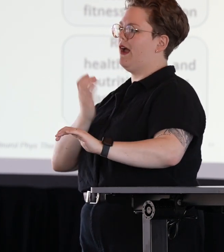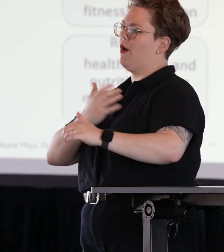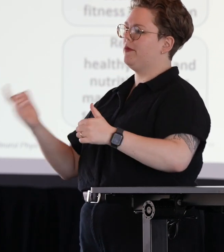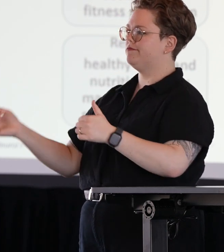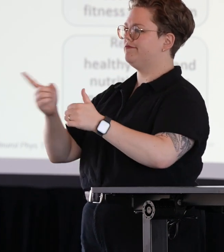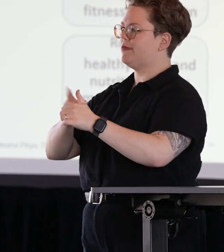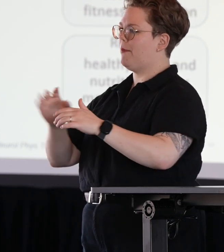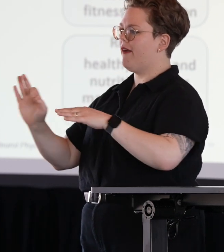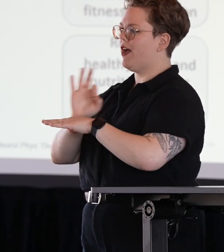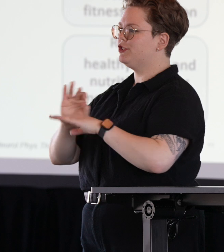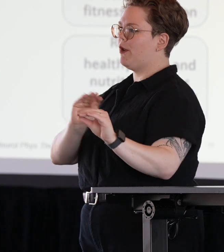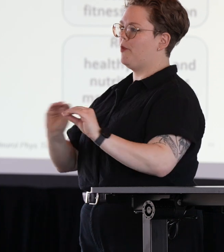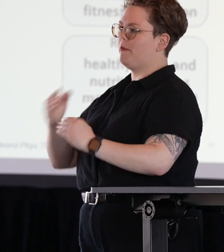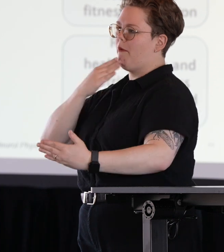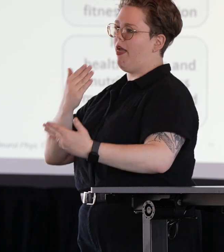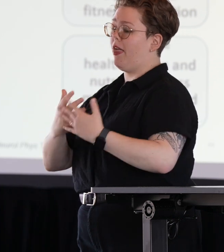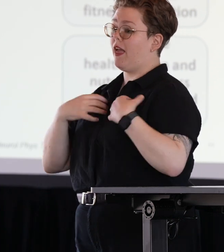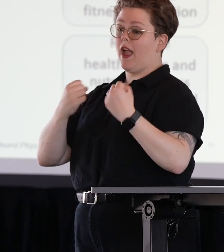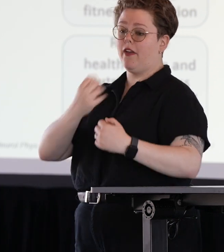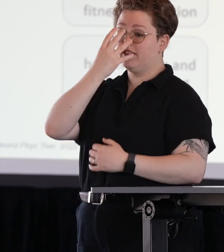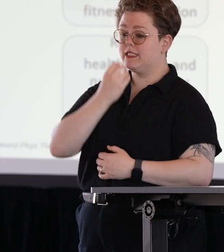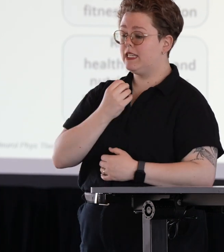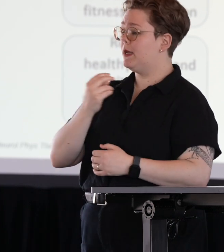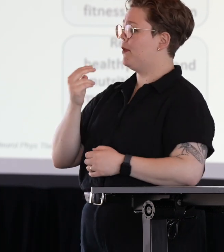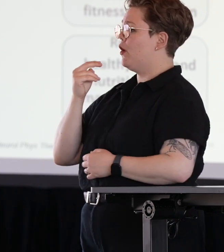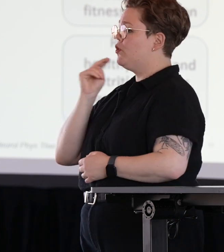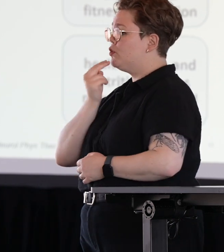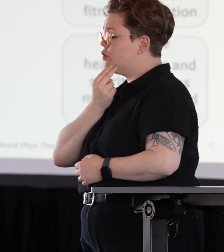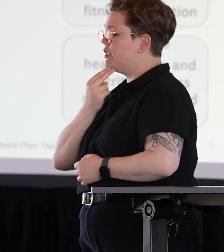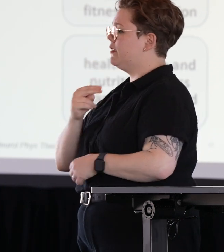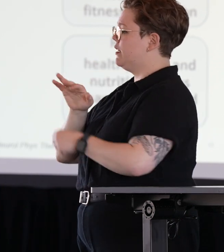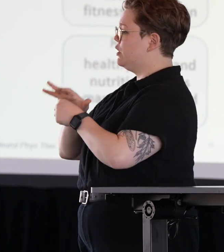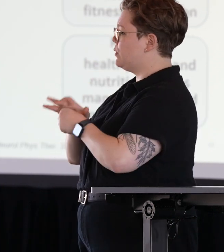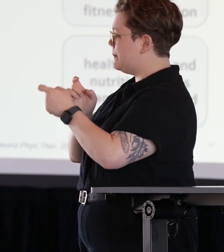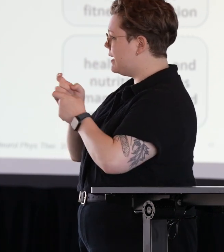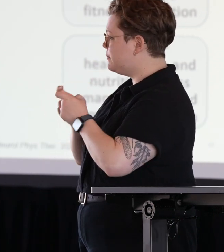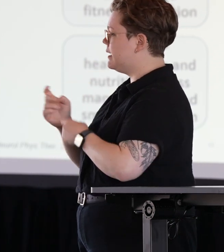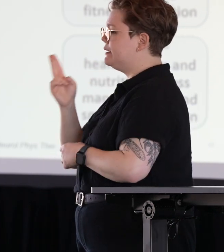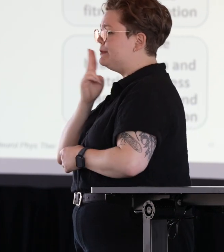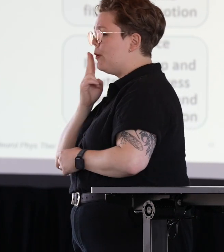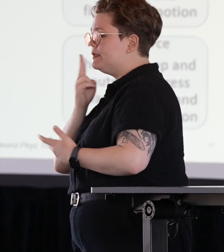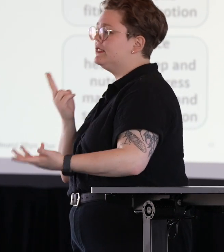well. So we need to reinforce healthy sleep, nutrition, stress management, smoking sensation, all right, and doing these